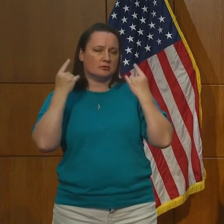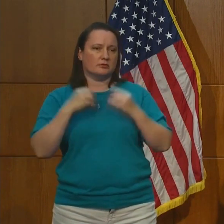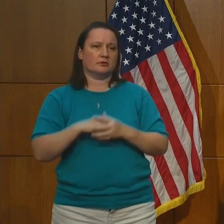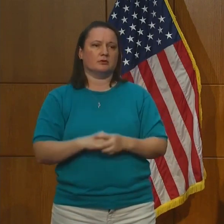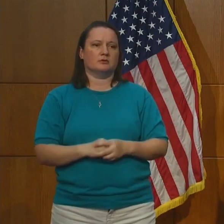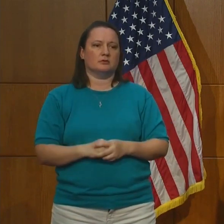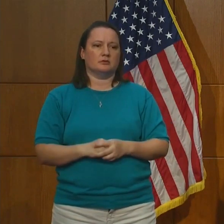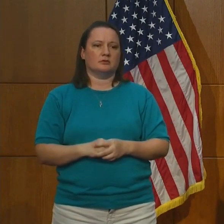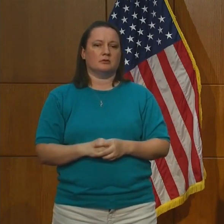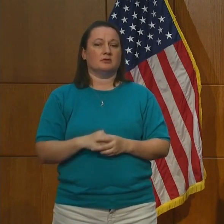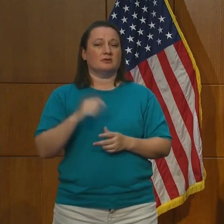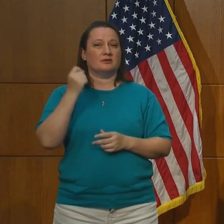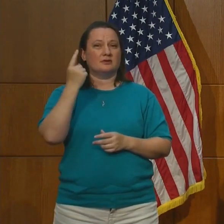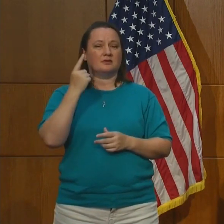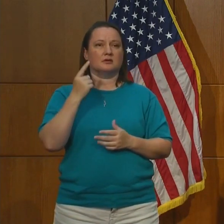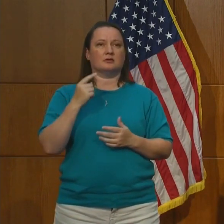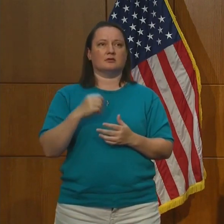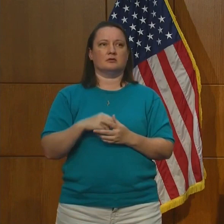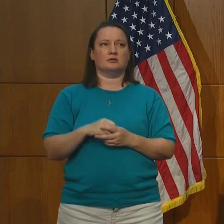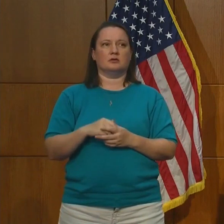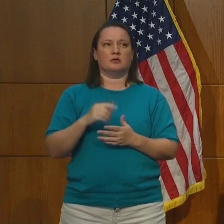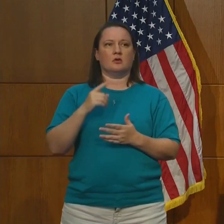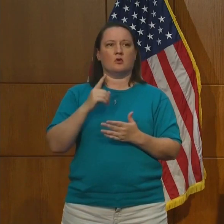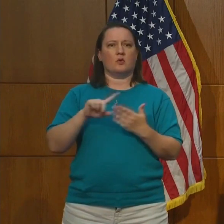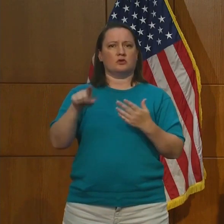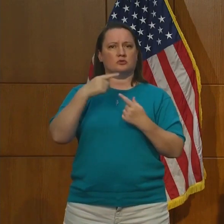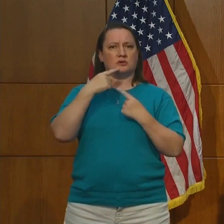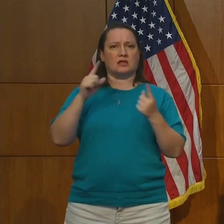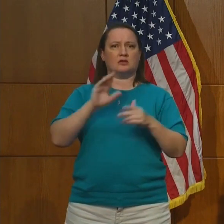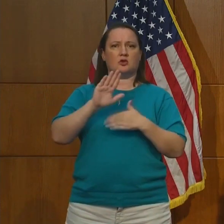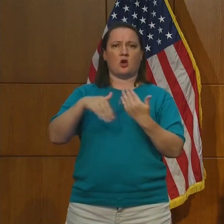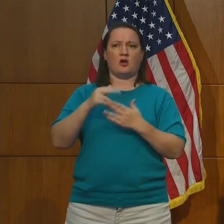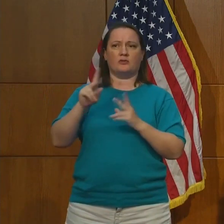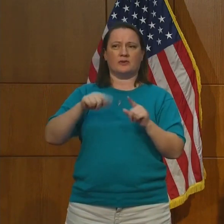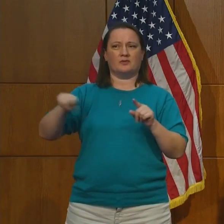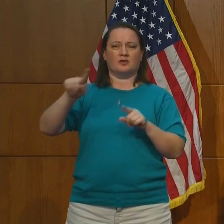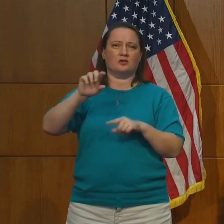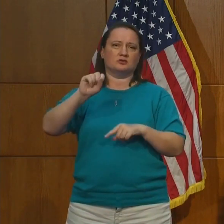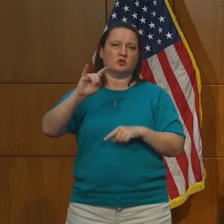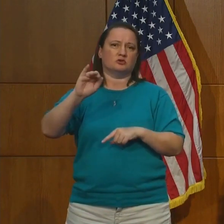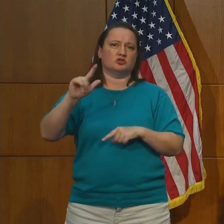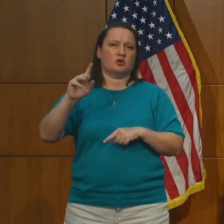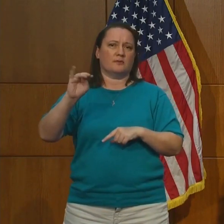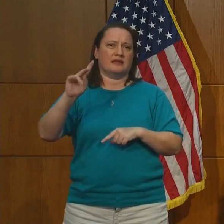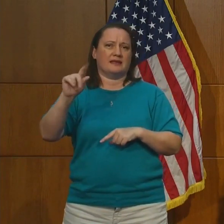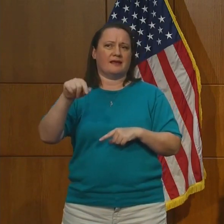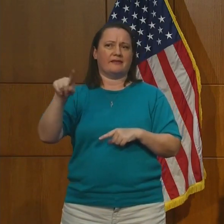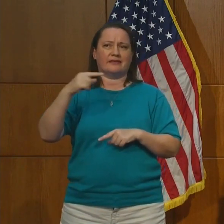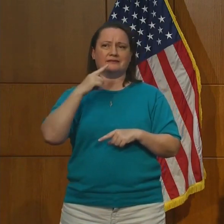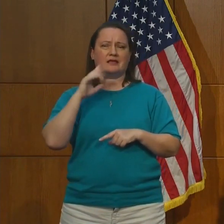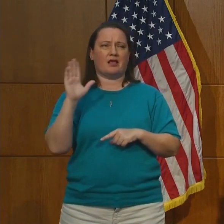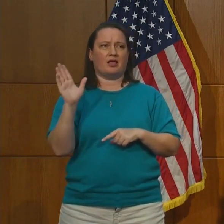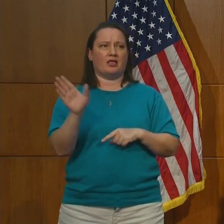GOOD AREN'T NATURE IN IN THAT WE ALL WILL WELL SO DISTANCING